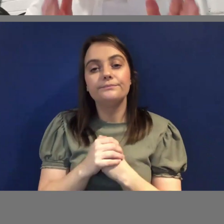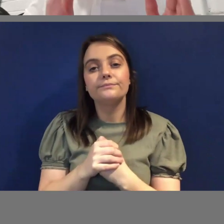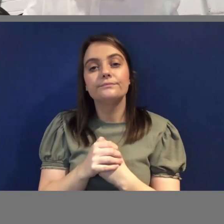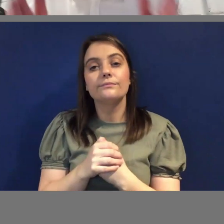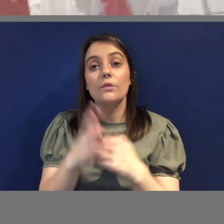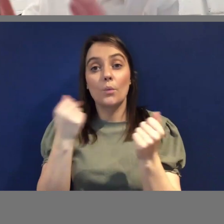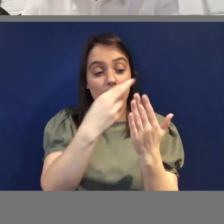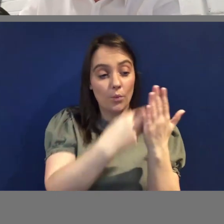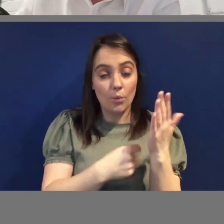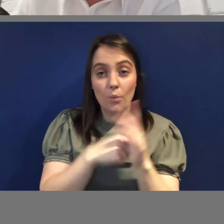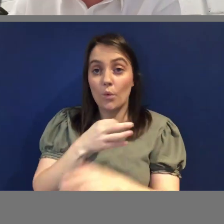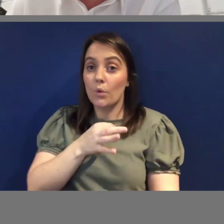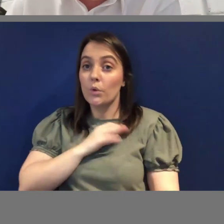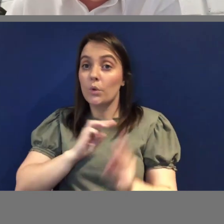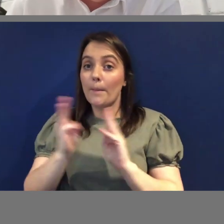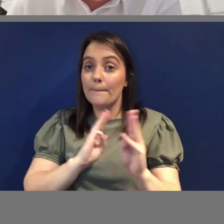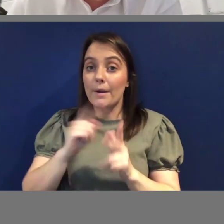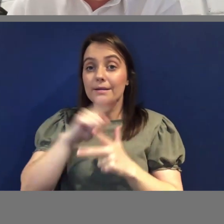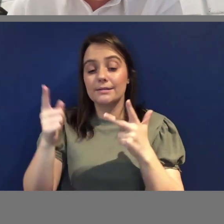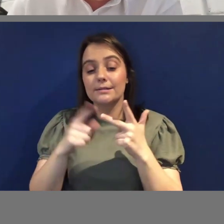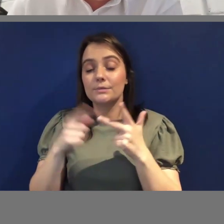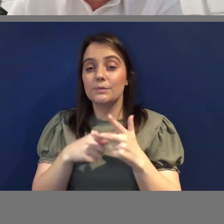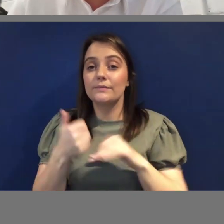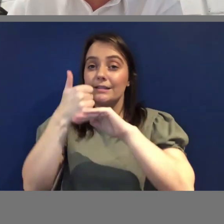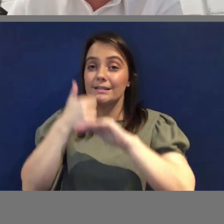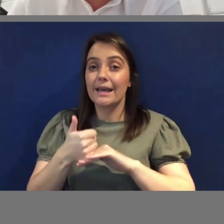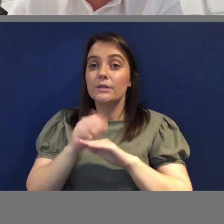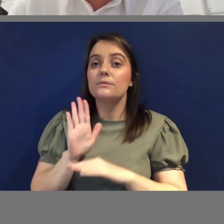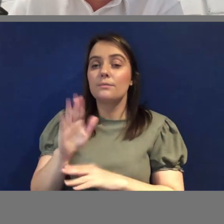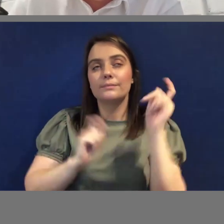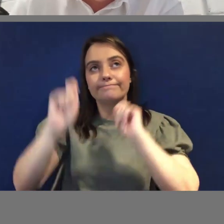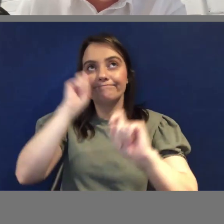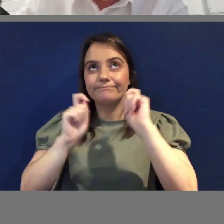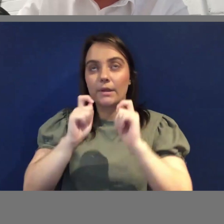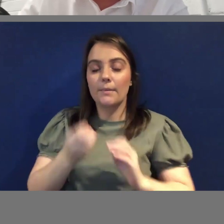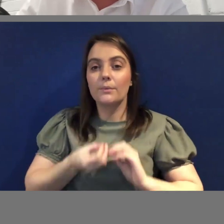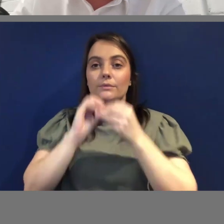good practice and we also have standards that we need to consider in relation to the design of our